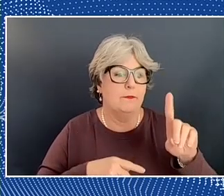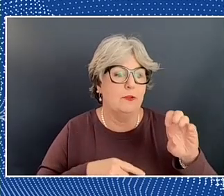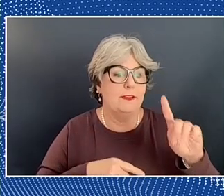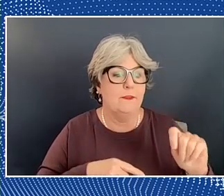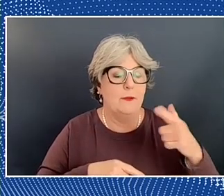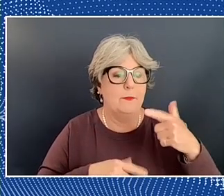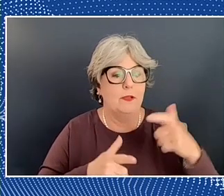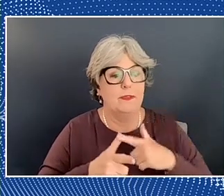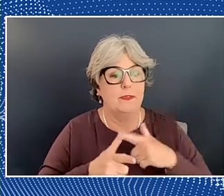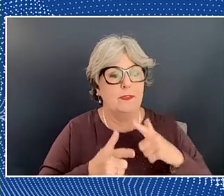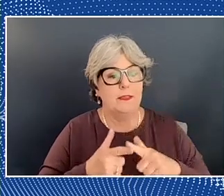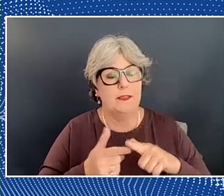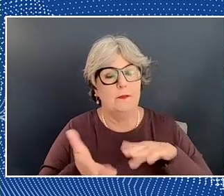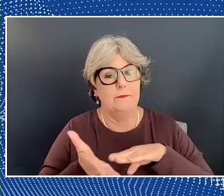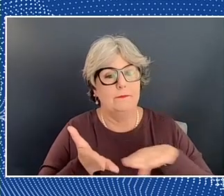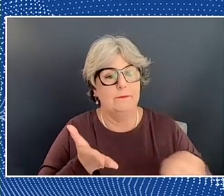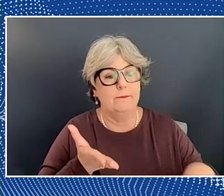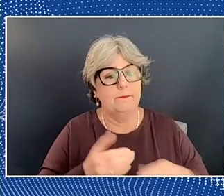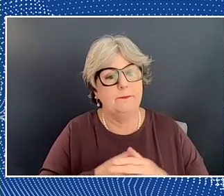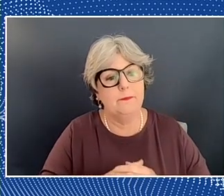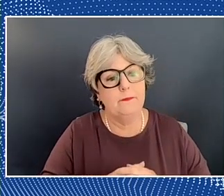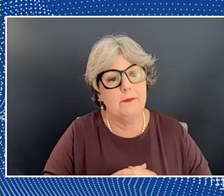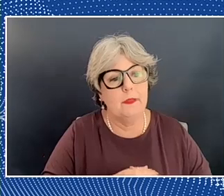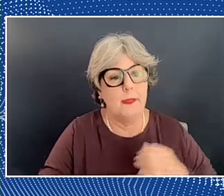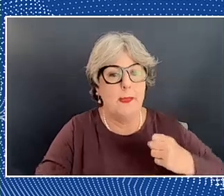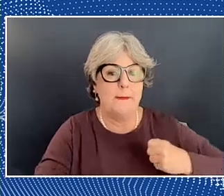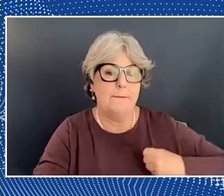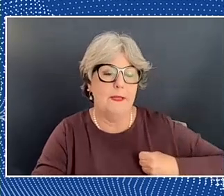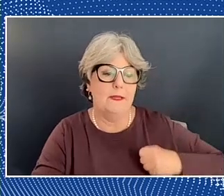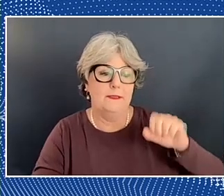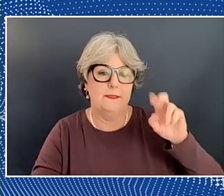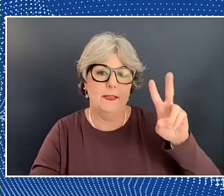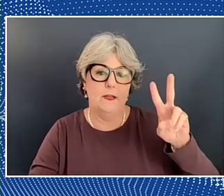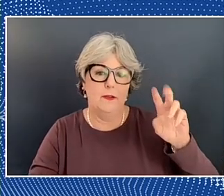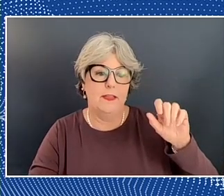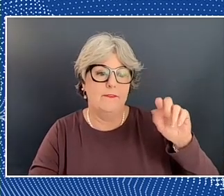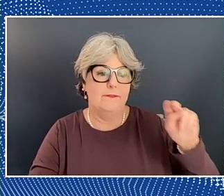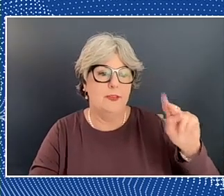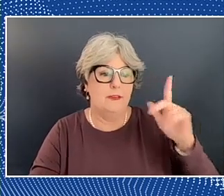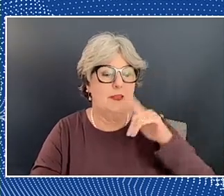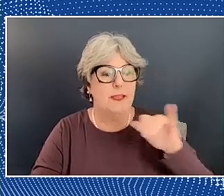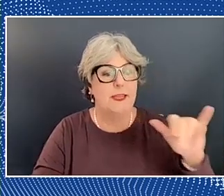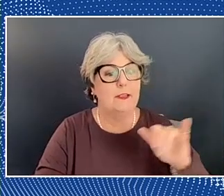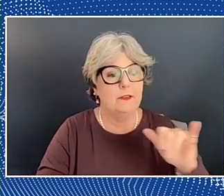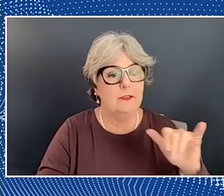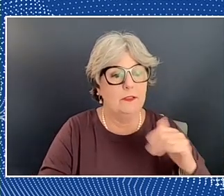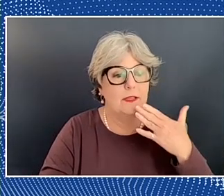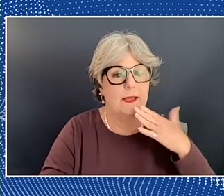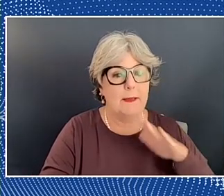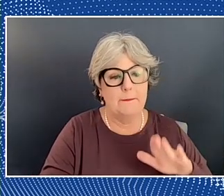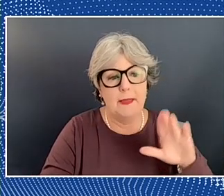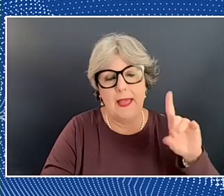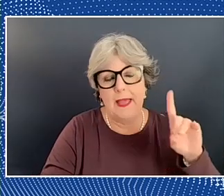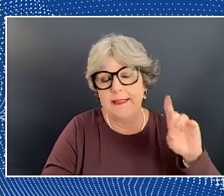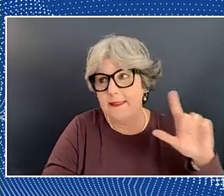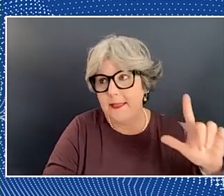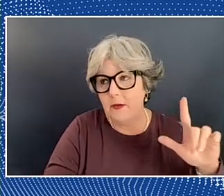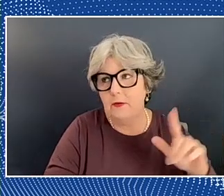discharged. Now, from a military and veteran perspective, this looks like a pretty bad deal. The fact of the matter is, is that, you